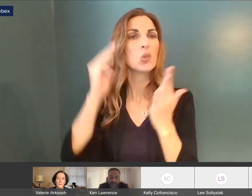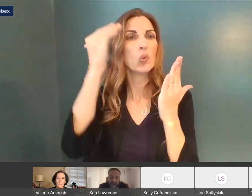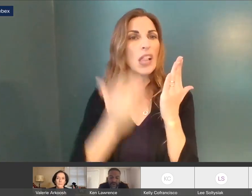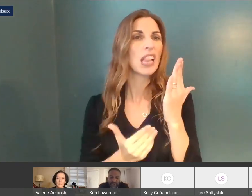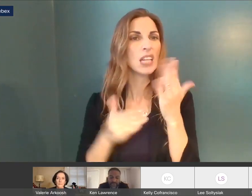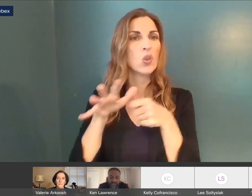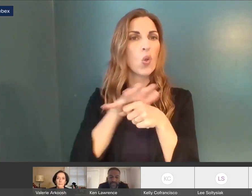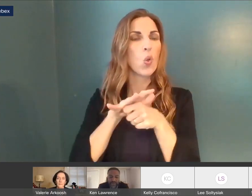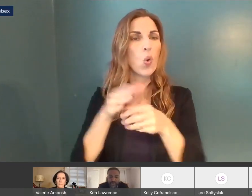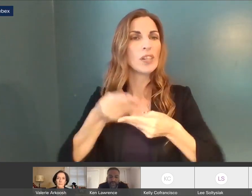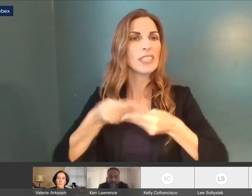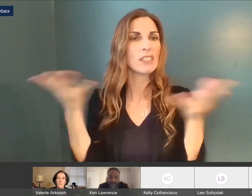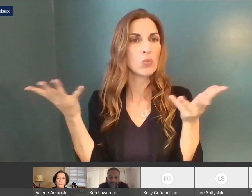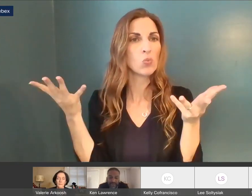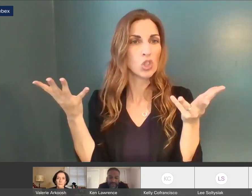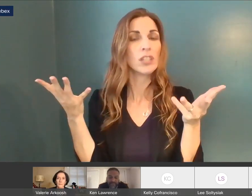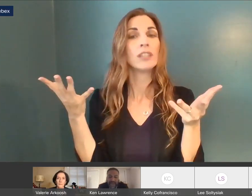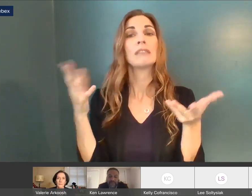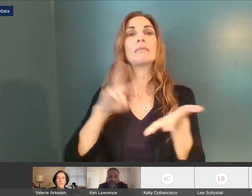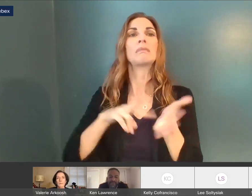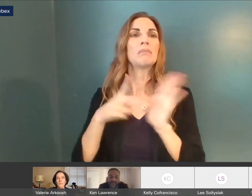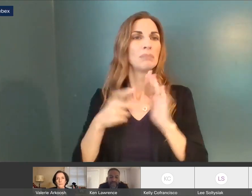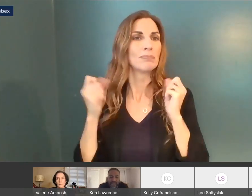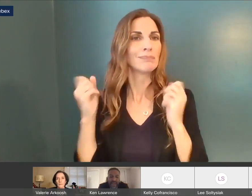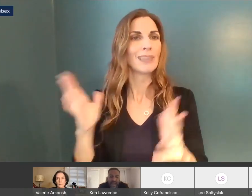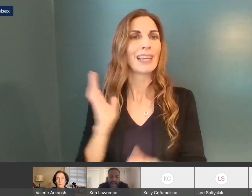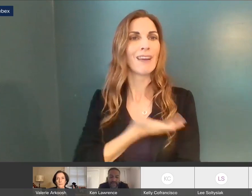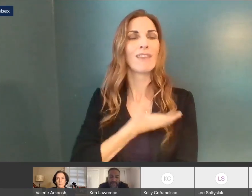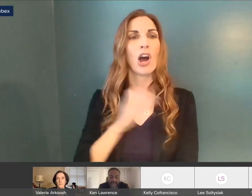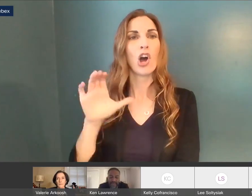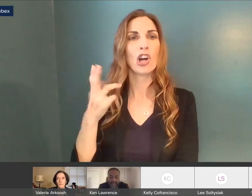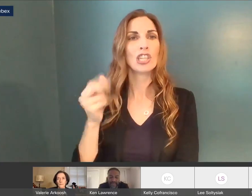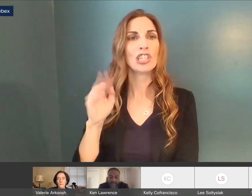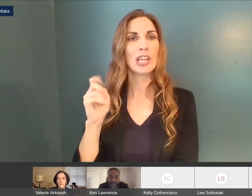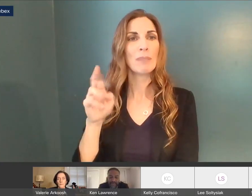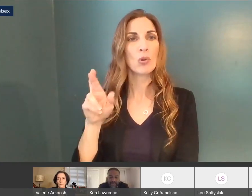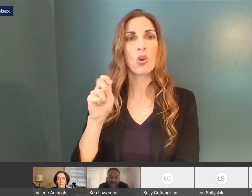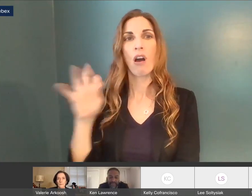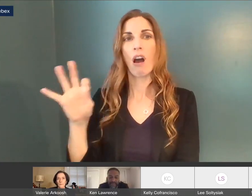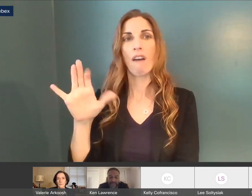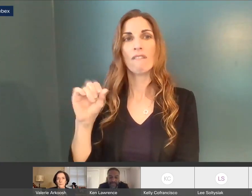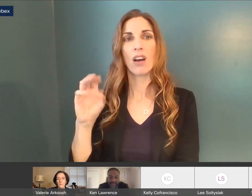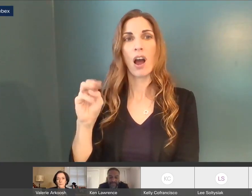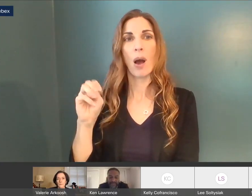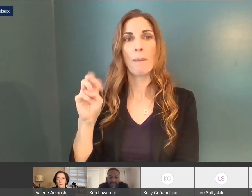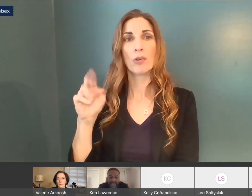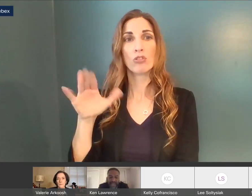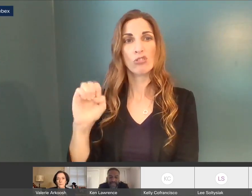partners, which include many of our Chambers of Commerce and many of our municipalities. And